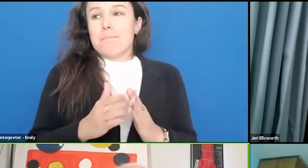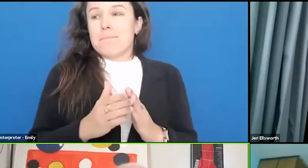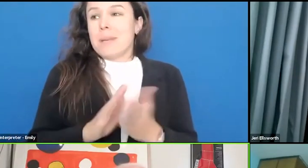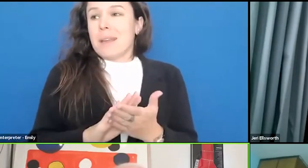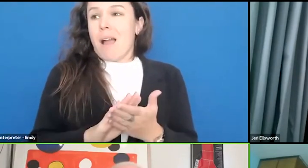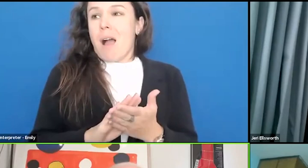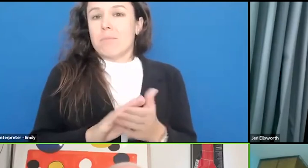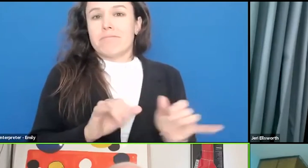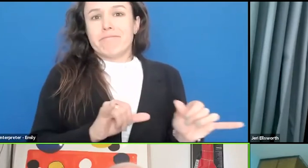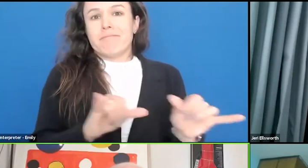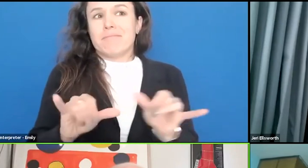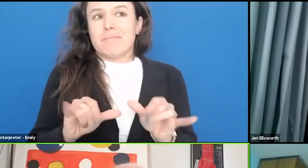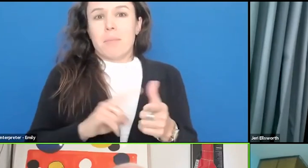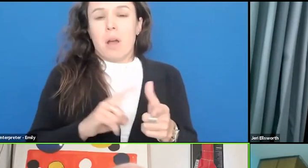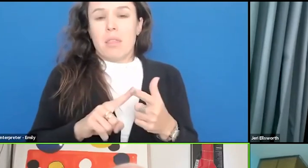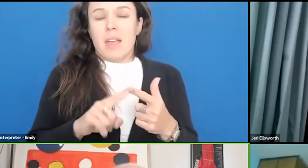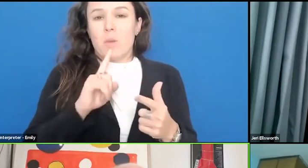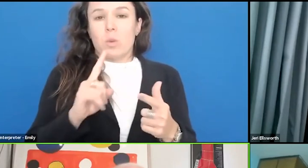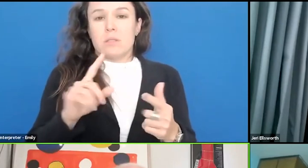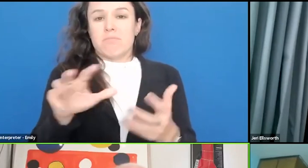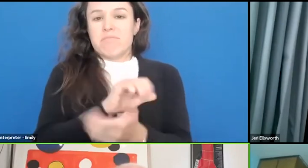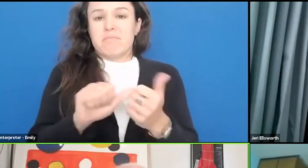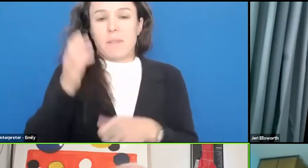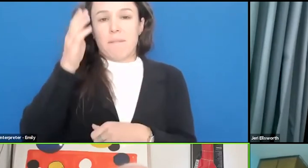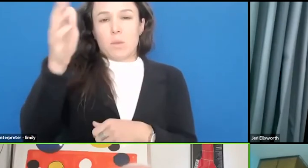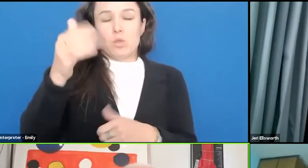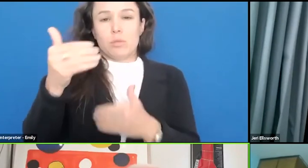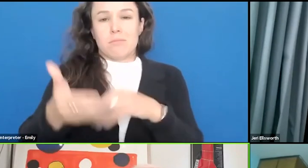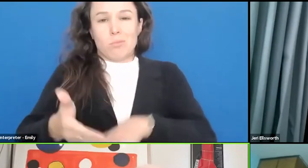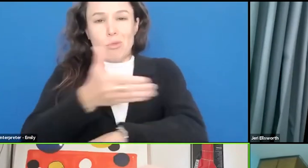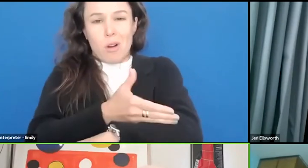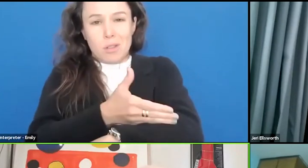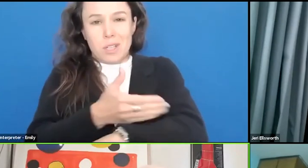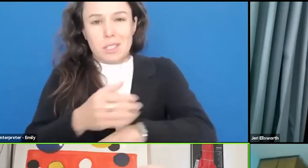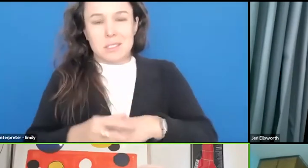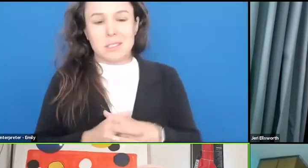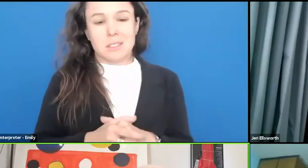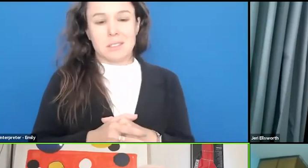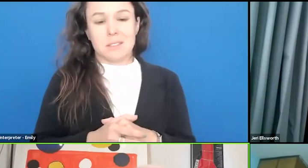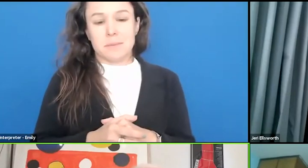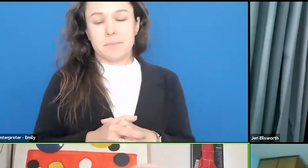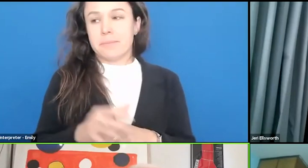actually damages forward progress because it's just like you know, speaking of other mentors